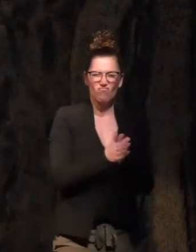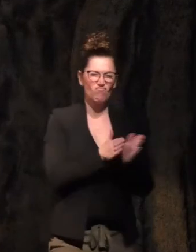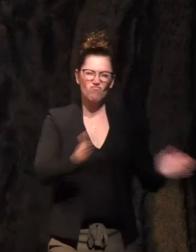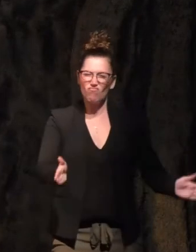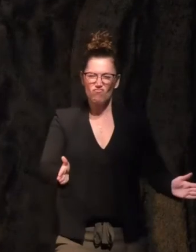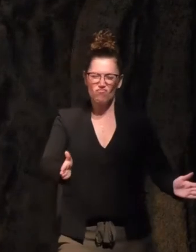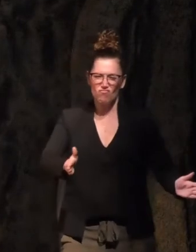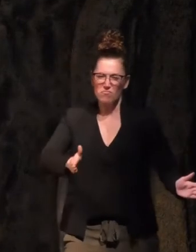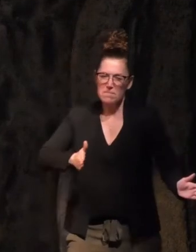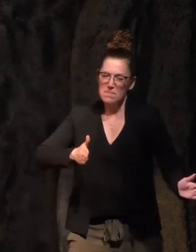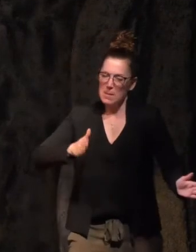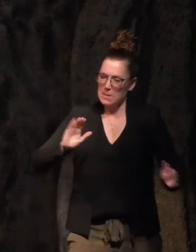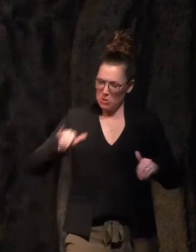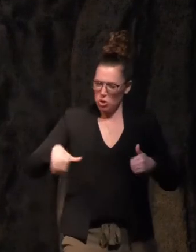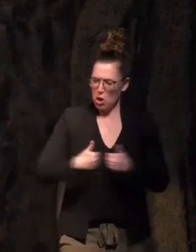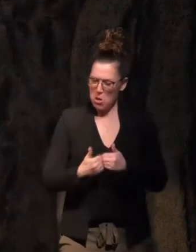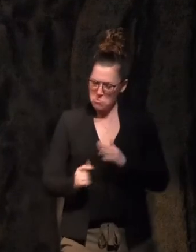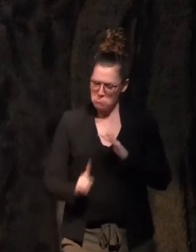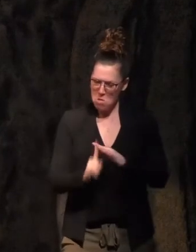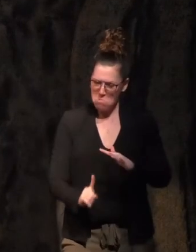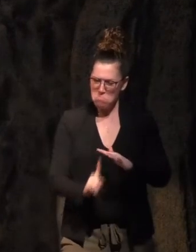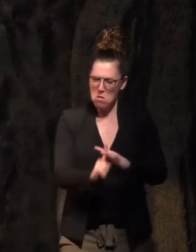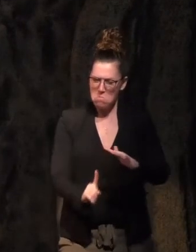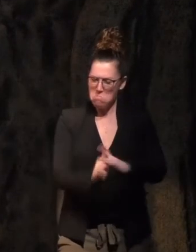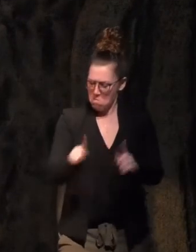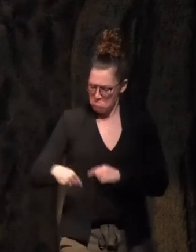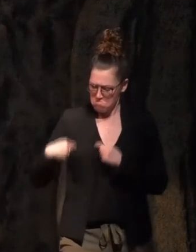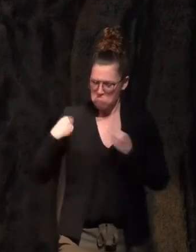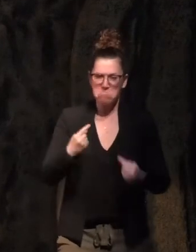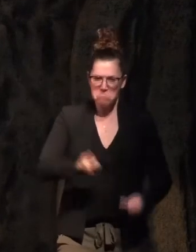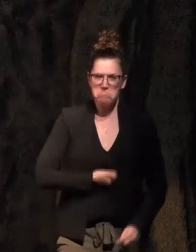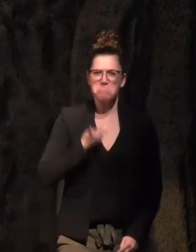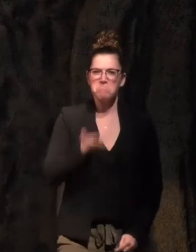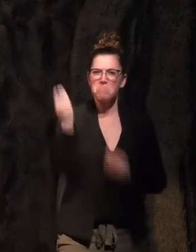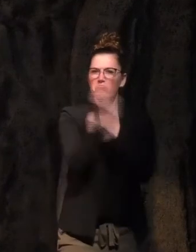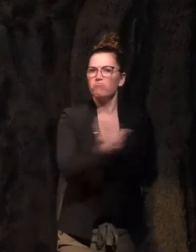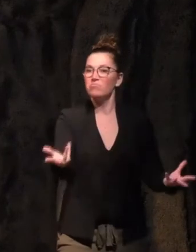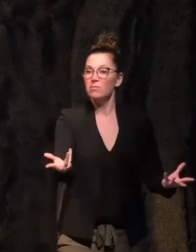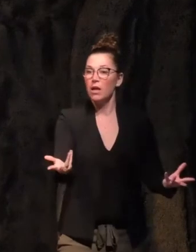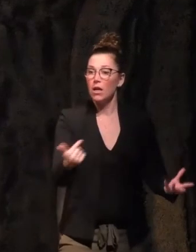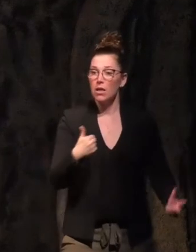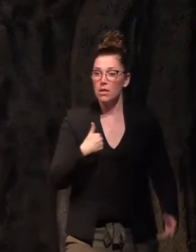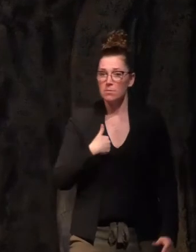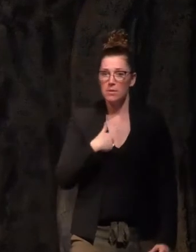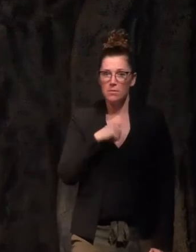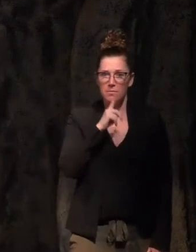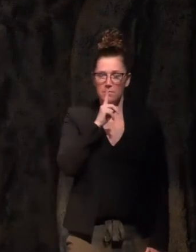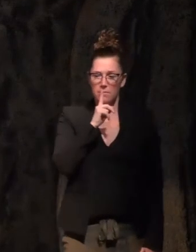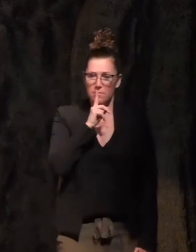'bout some of the challenges people have experienced dealing with our larger historically mandated institutions and Kim actually did it.